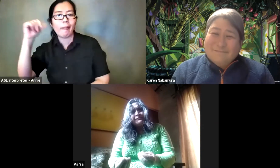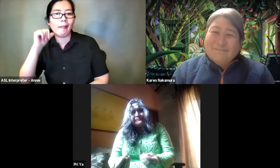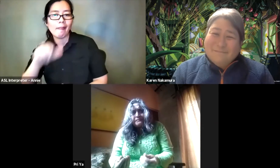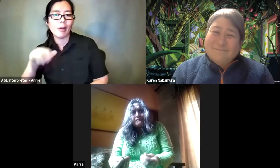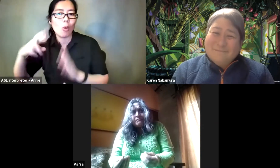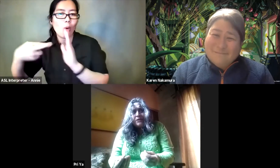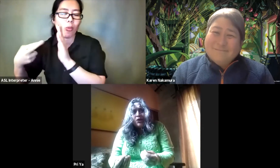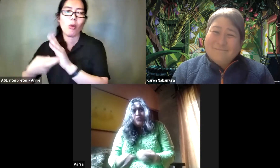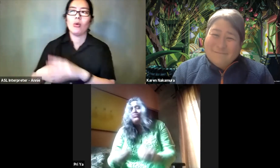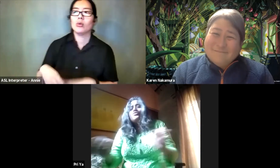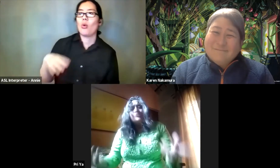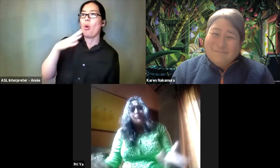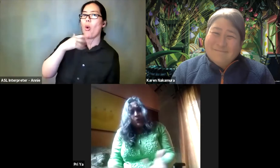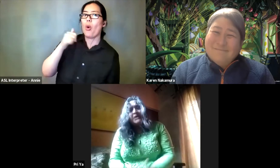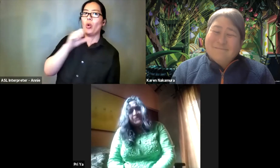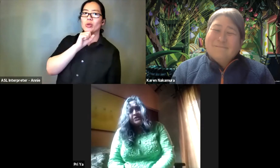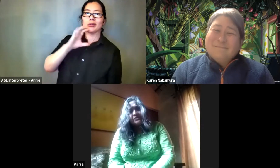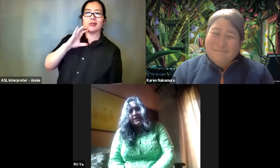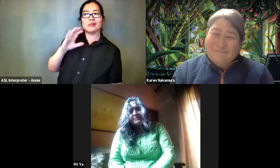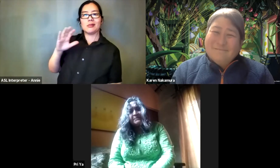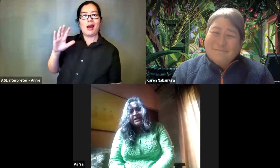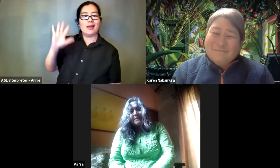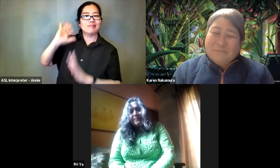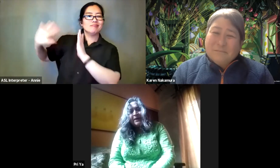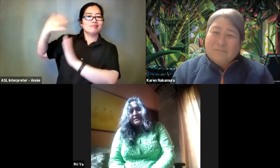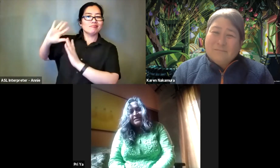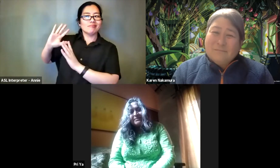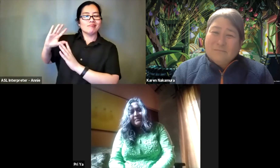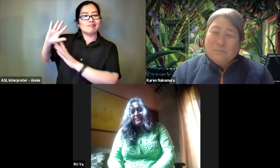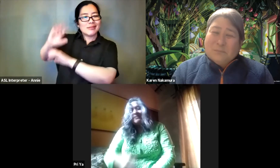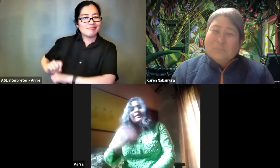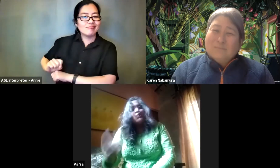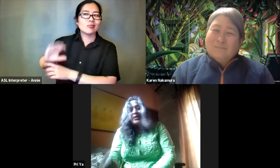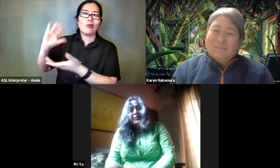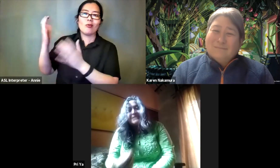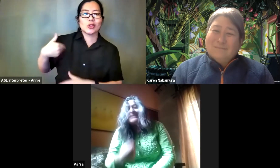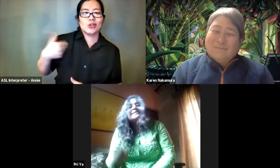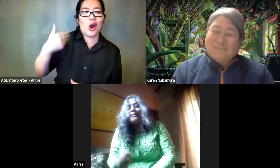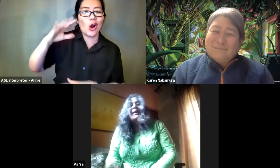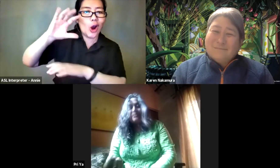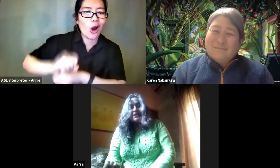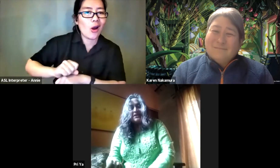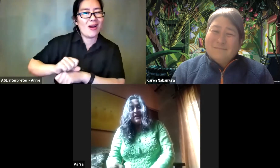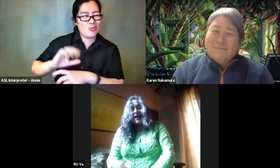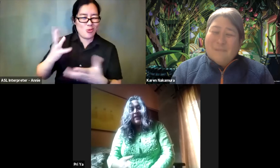Priya Ramasubban: truth to all our stereotypes, but that's all there is some element and that